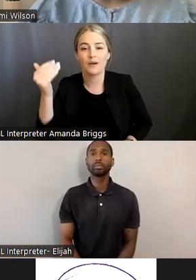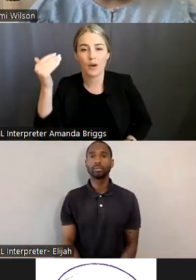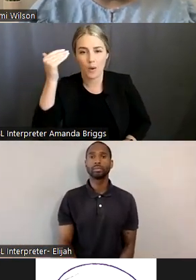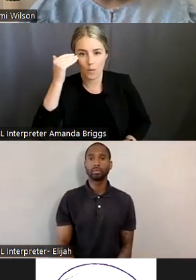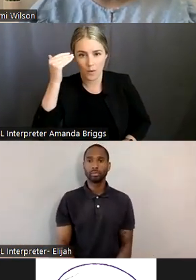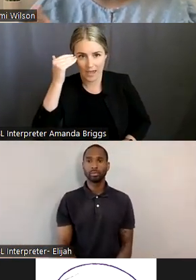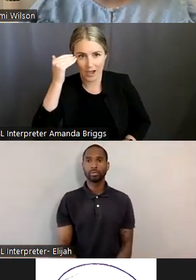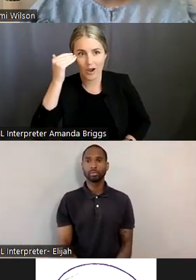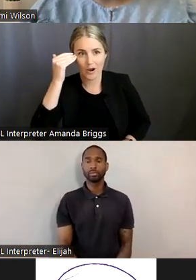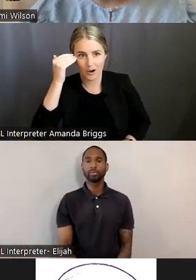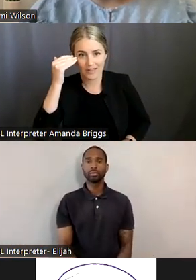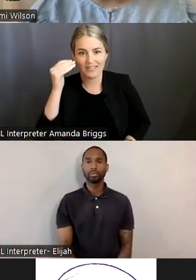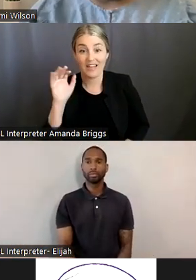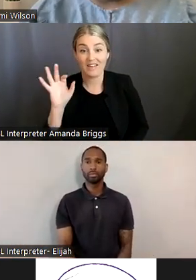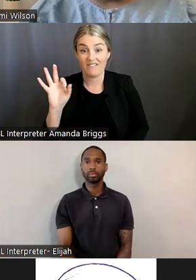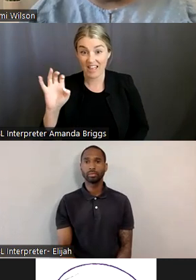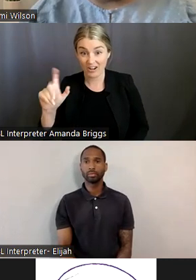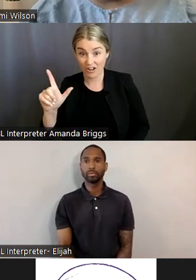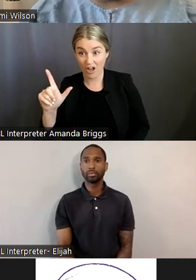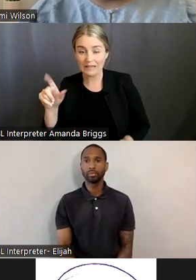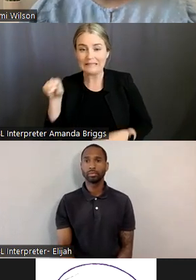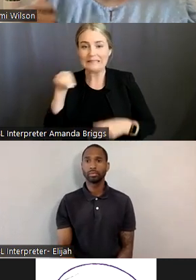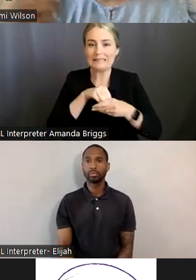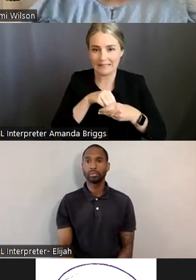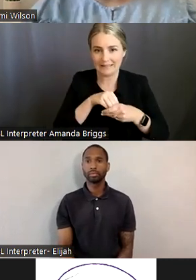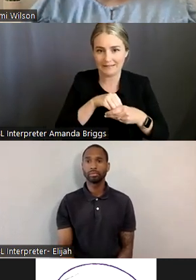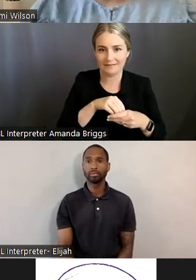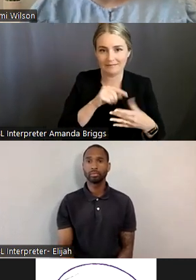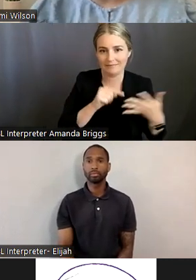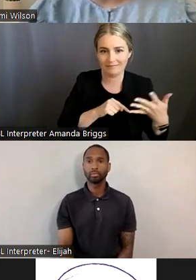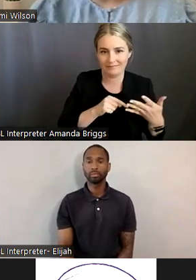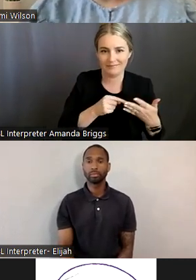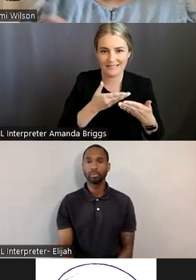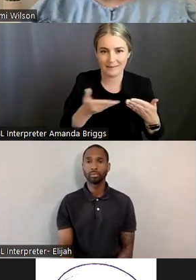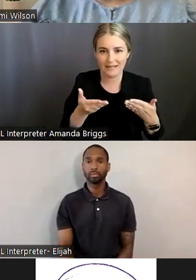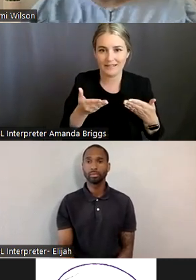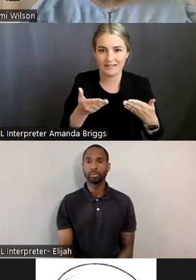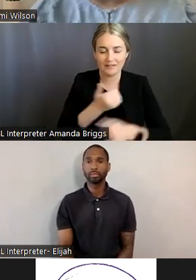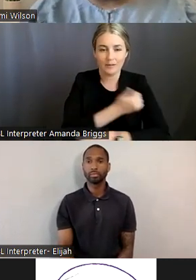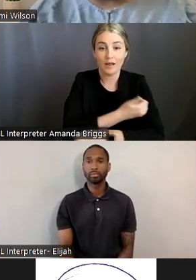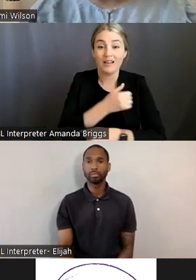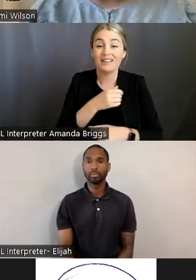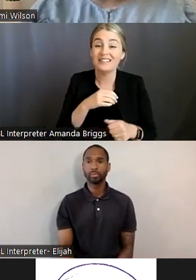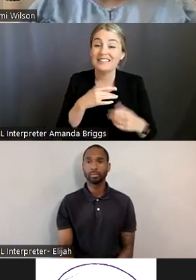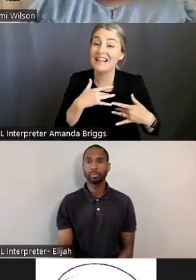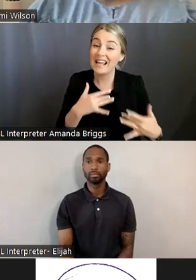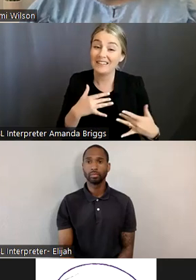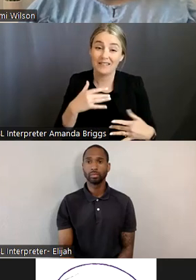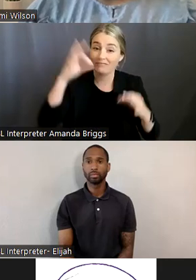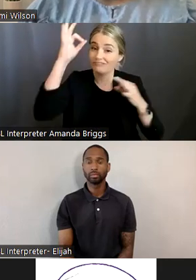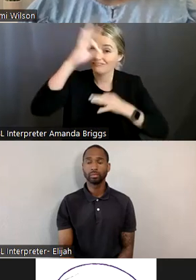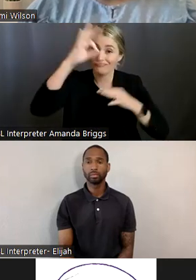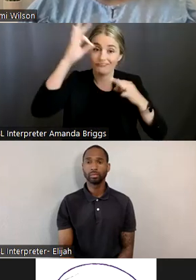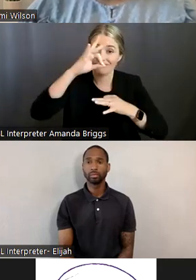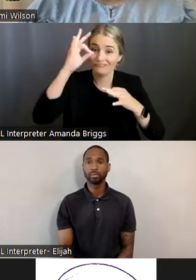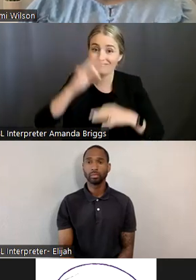is present in the substance that they are using. More often than not, they are not aware. And